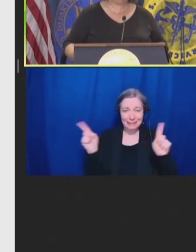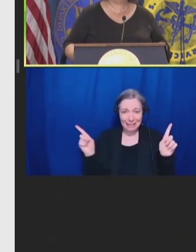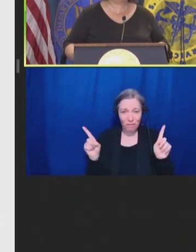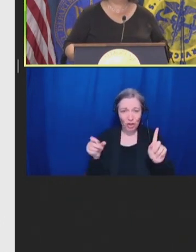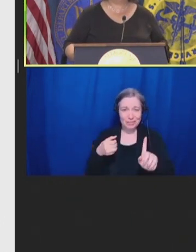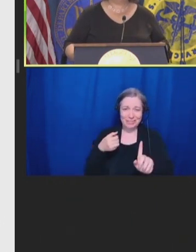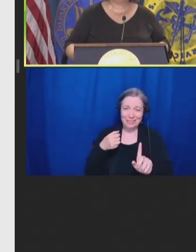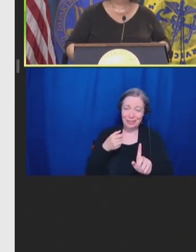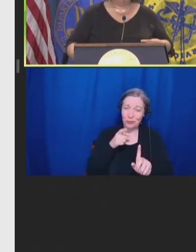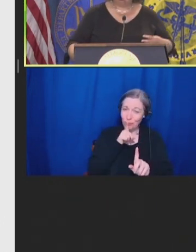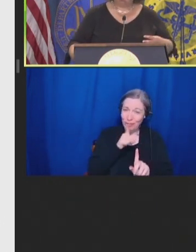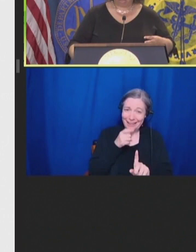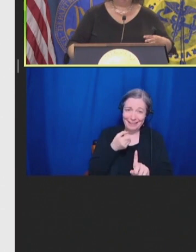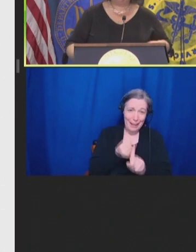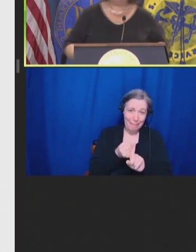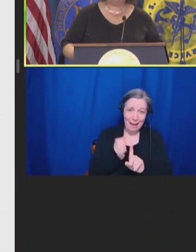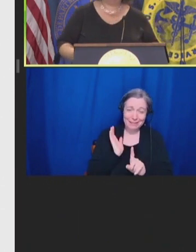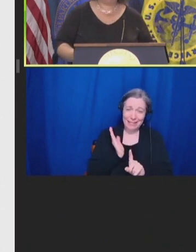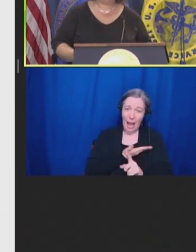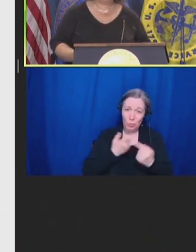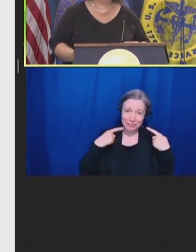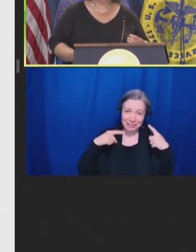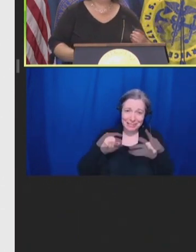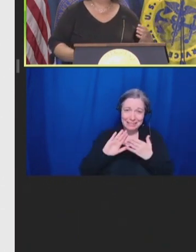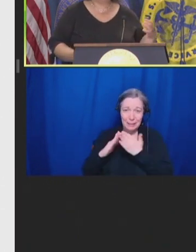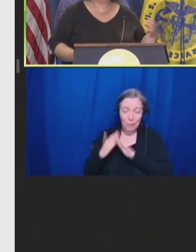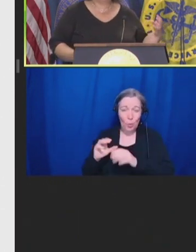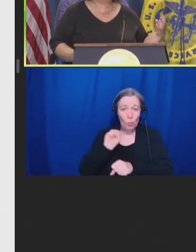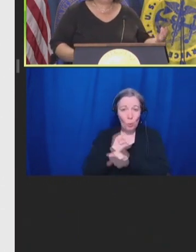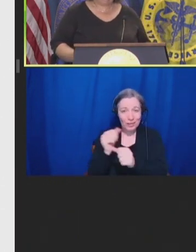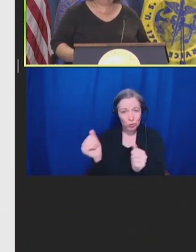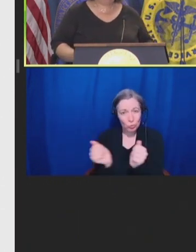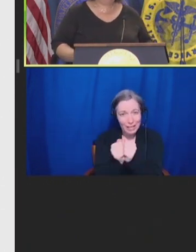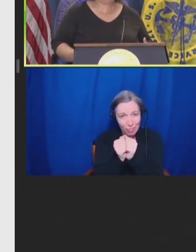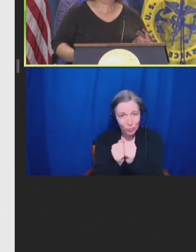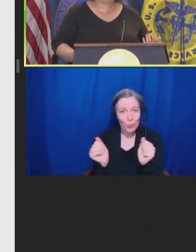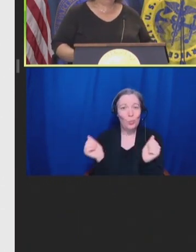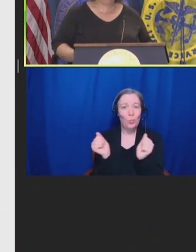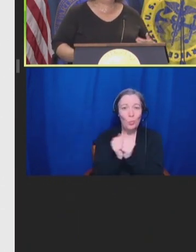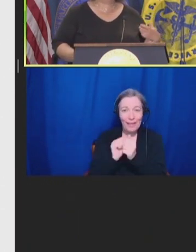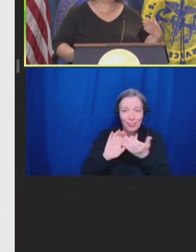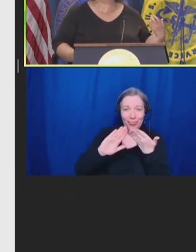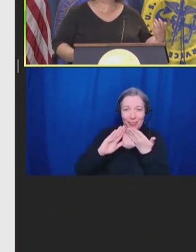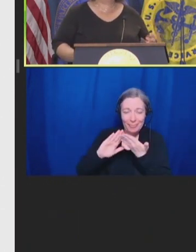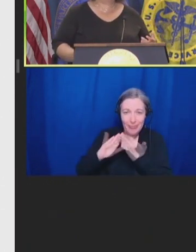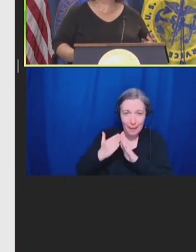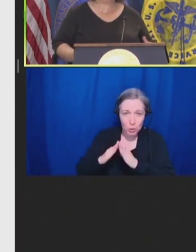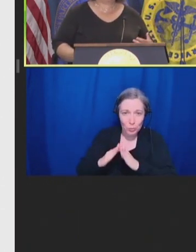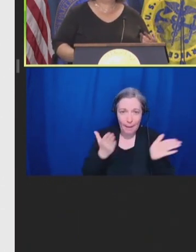in communities. Working with communities together and really planning together and figuring out how